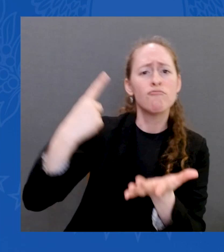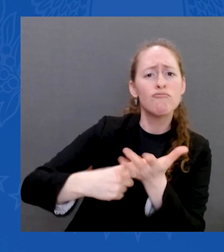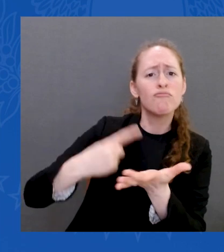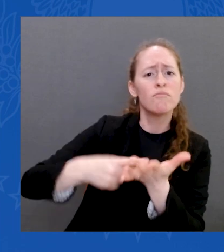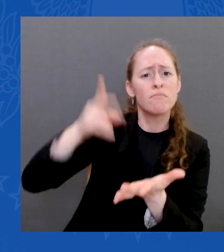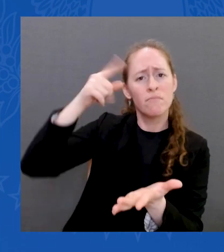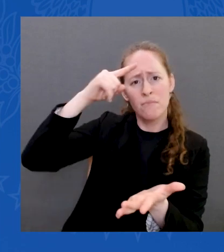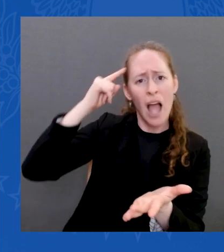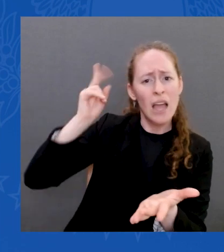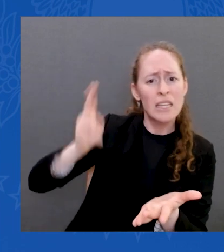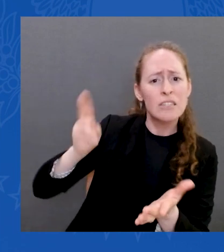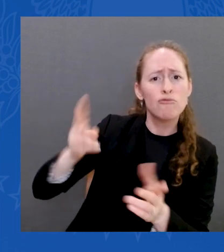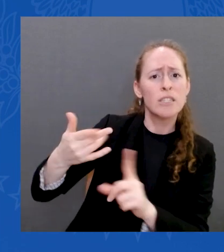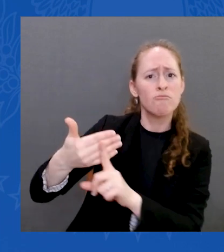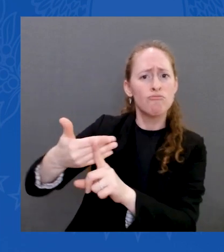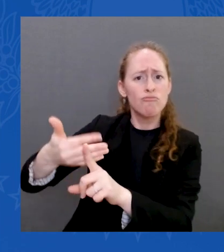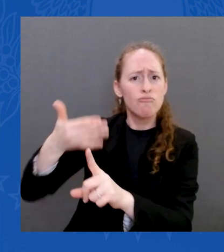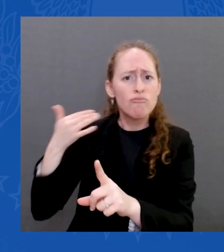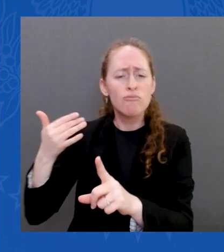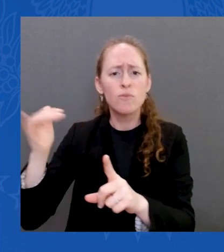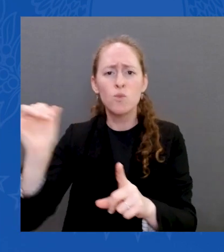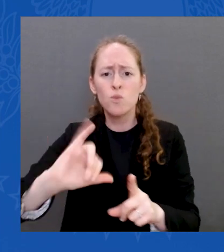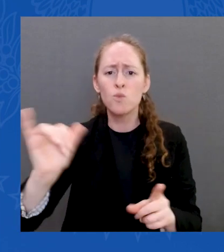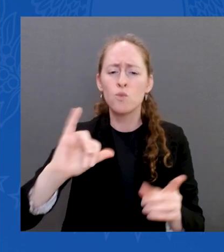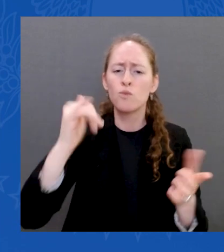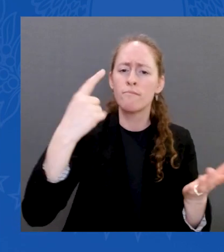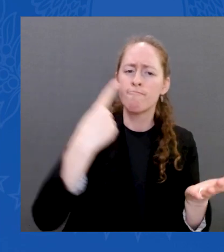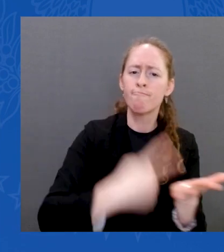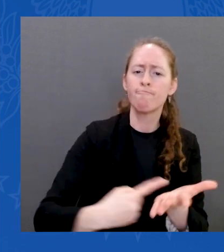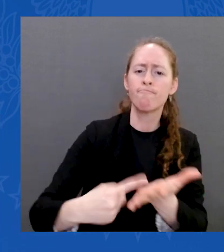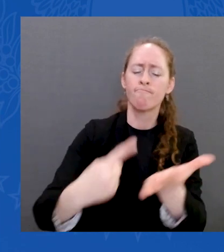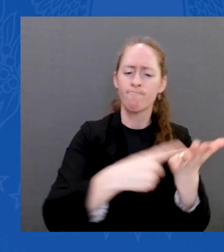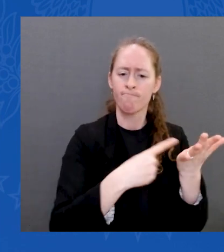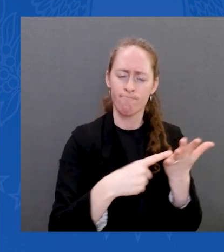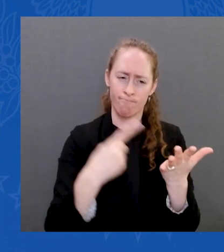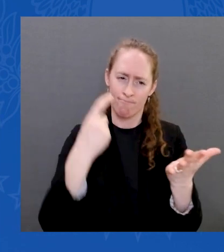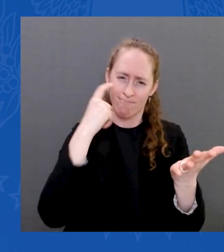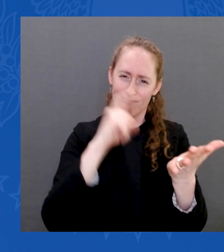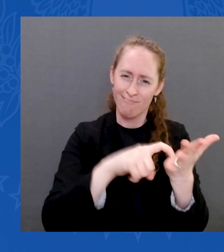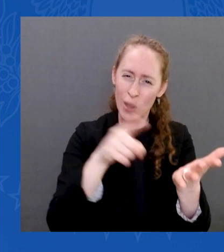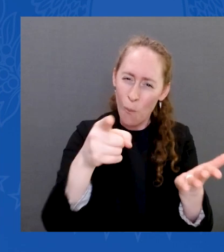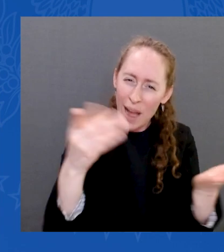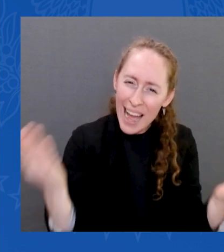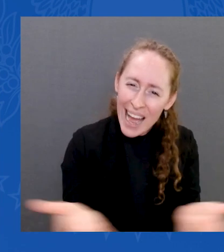as I see them with unlimited potential and full of gifts.